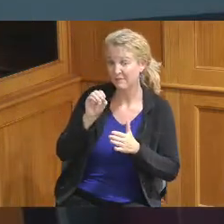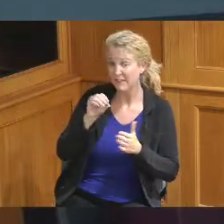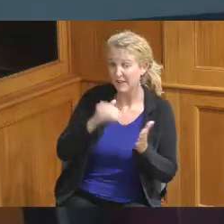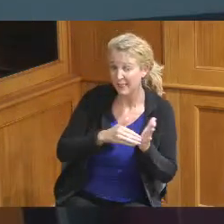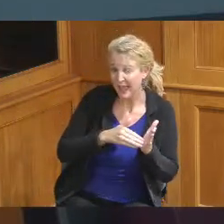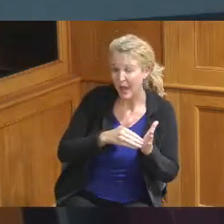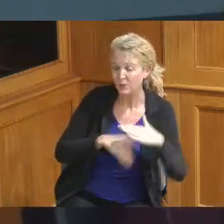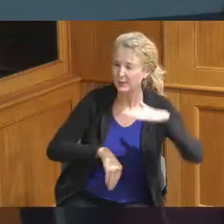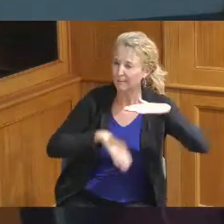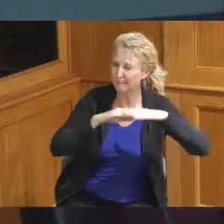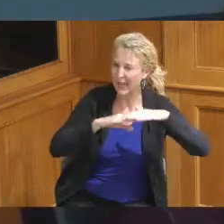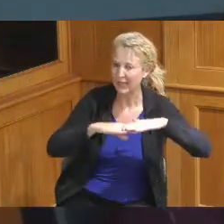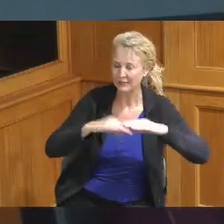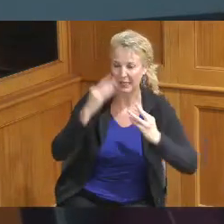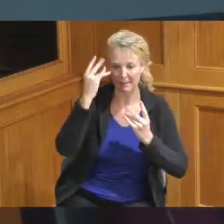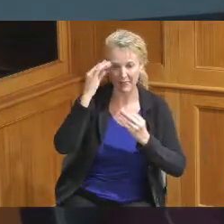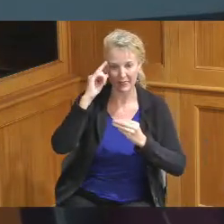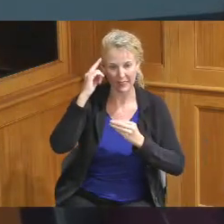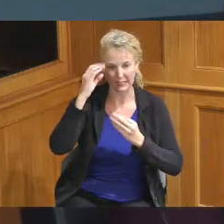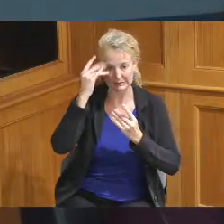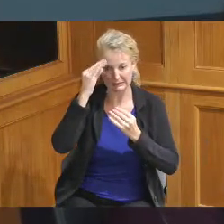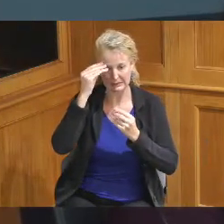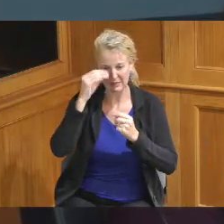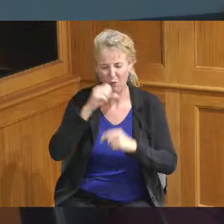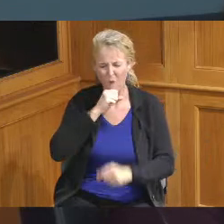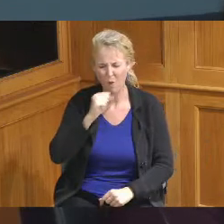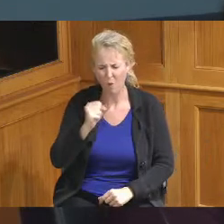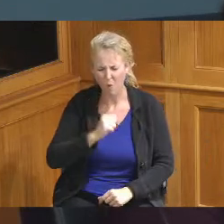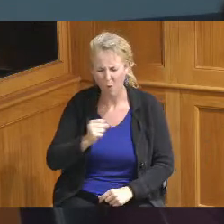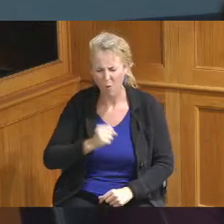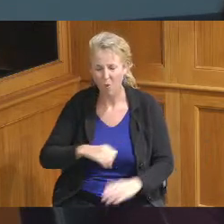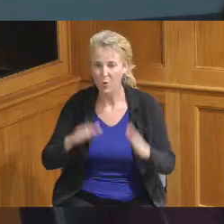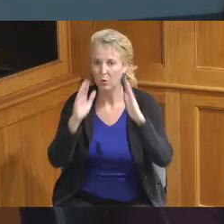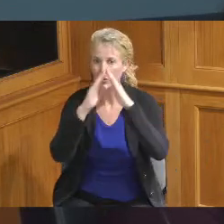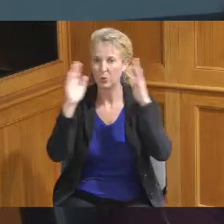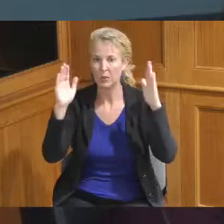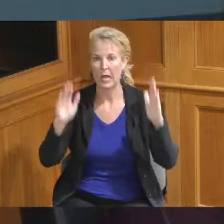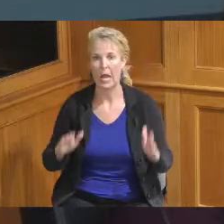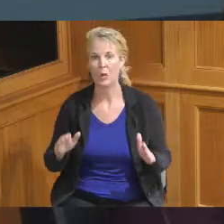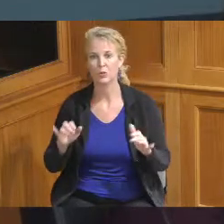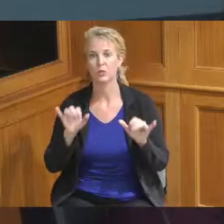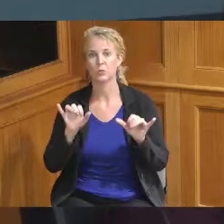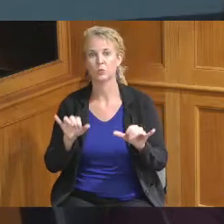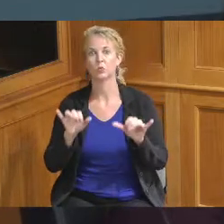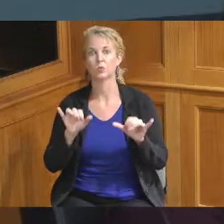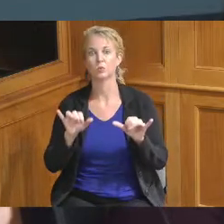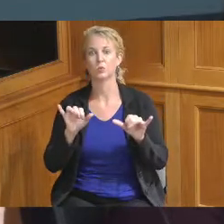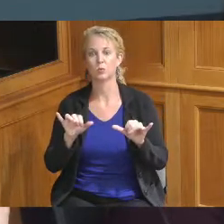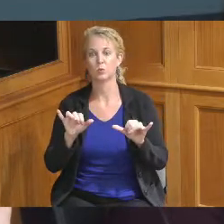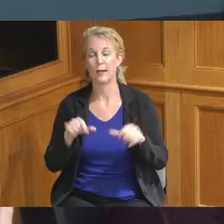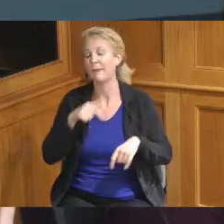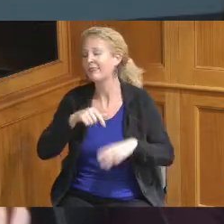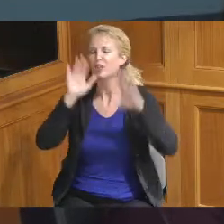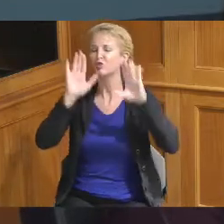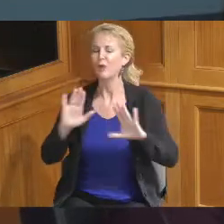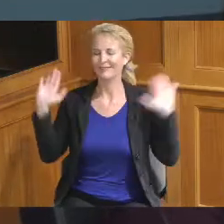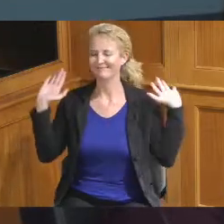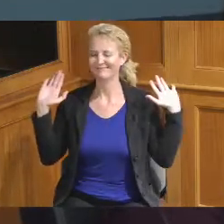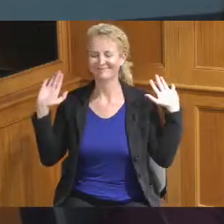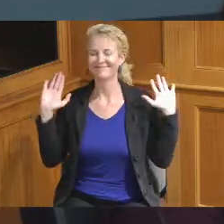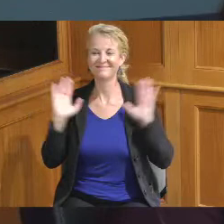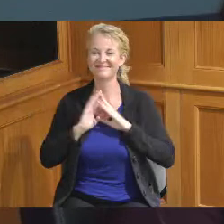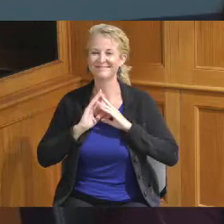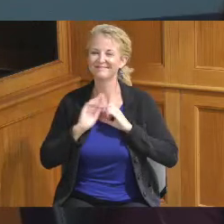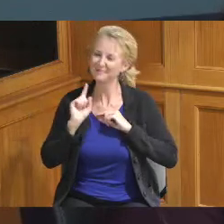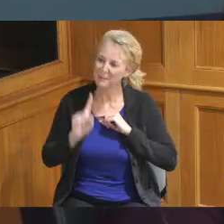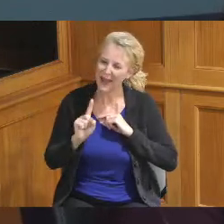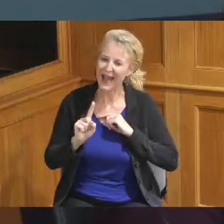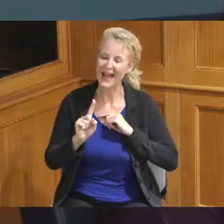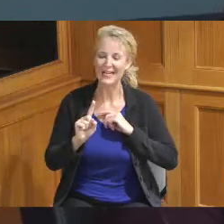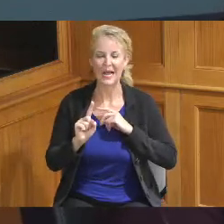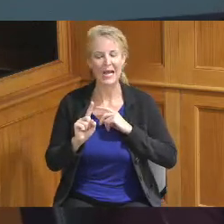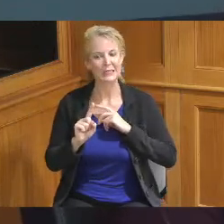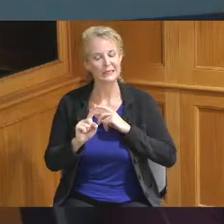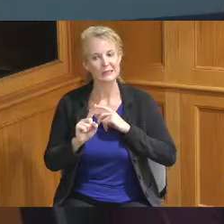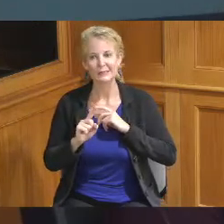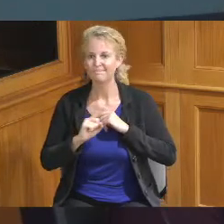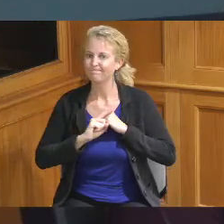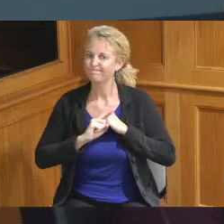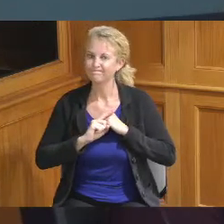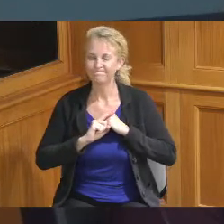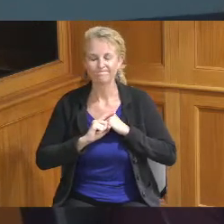these old homes that the remediation is well this is great but I'm just hoping that we're able to